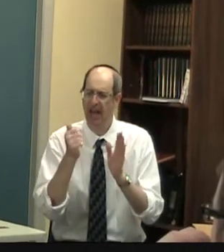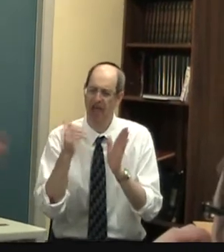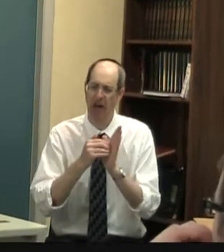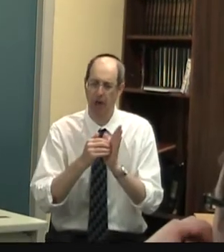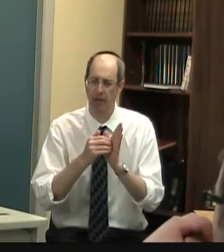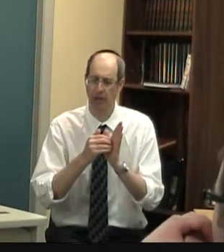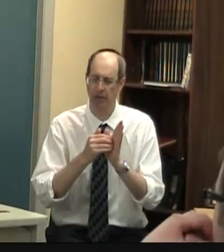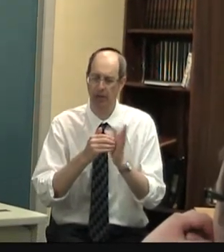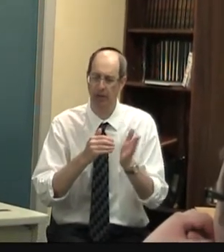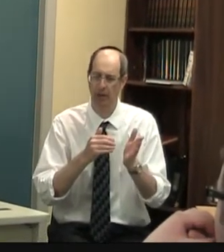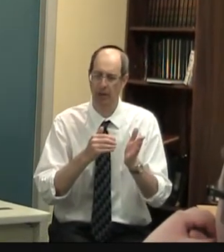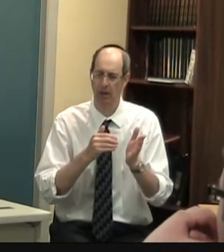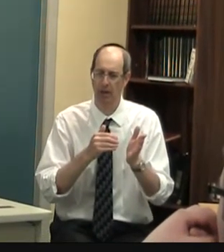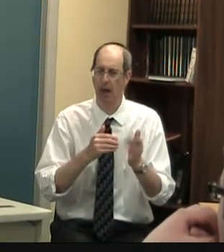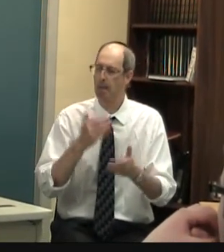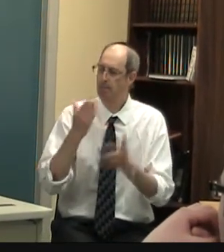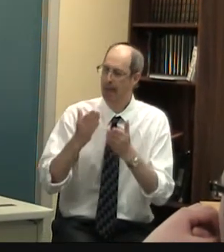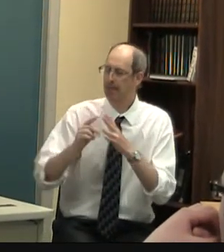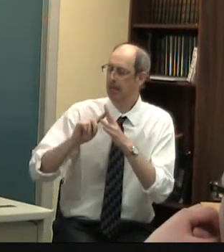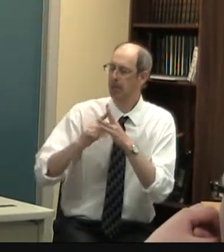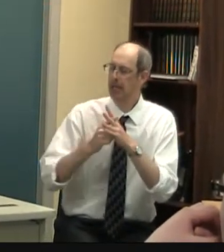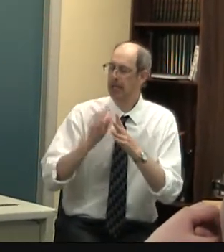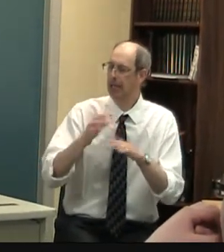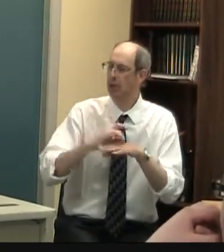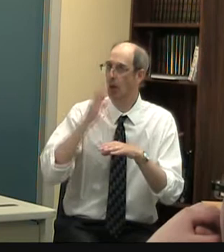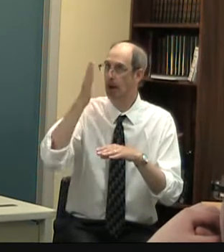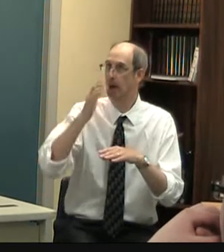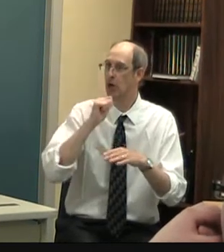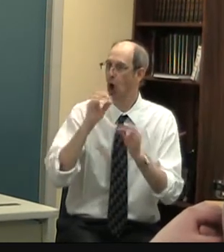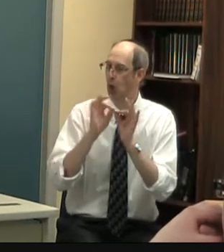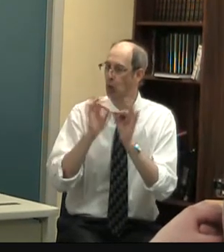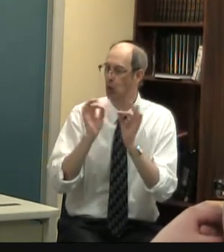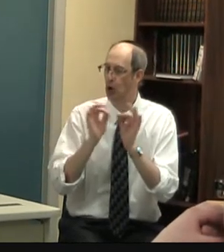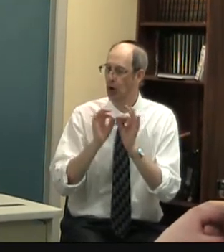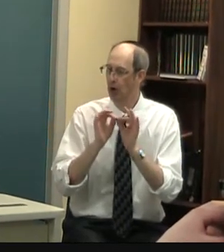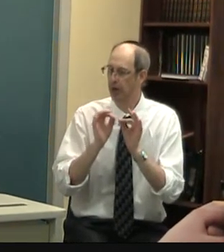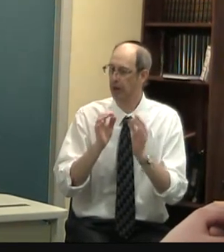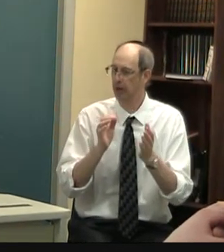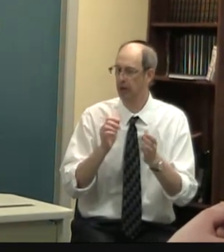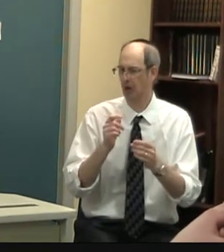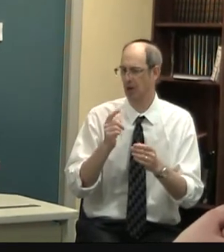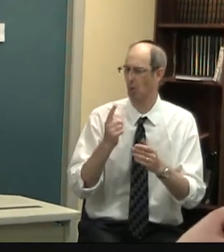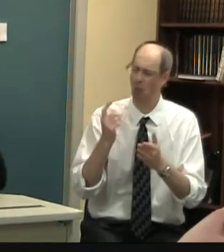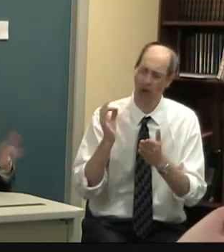maybe as i love hobble wasn't worth the ruble but, now that he went through this now that he was forced to confront